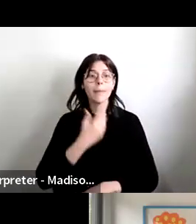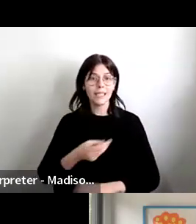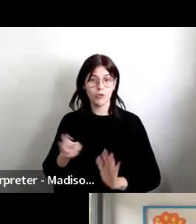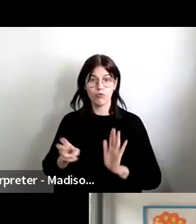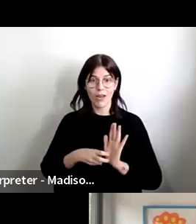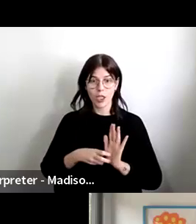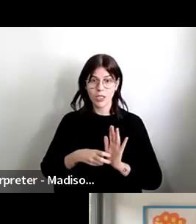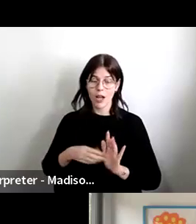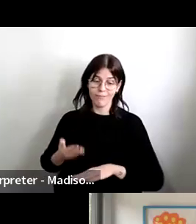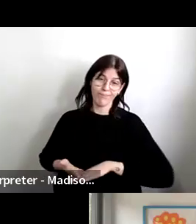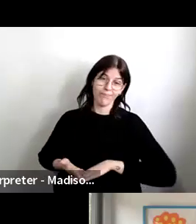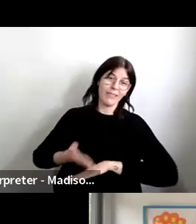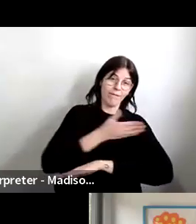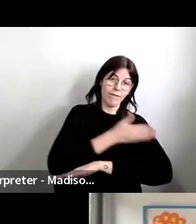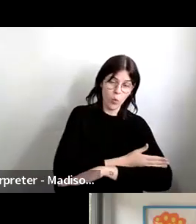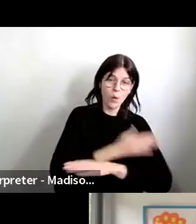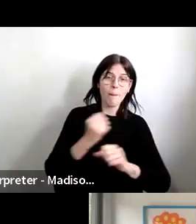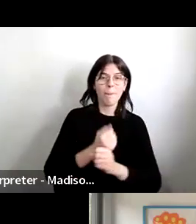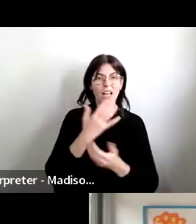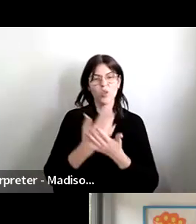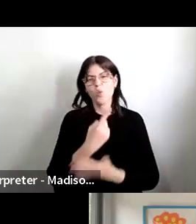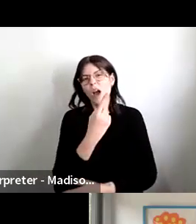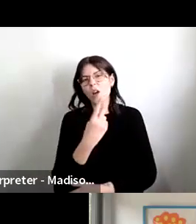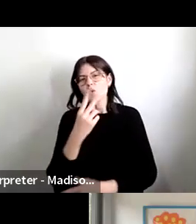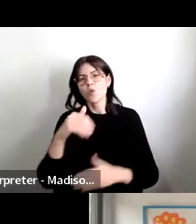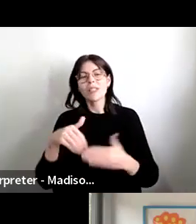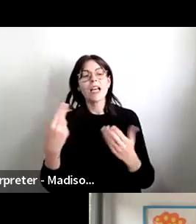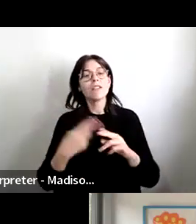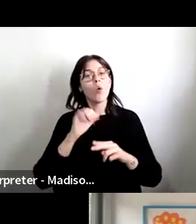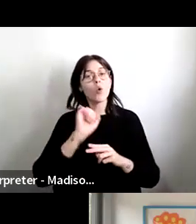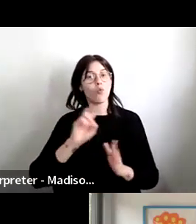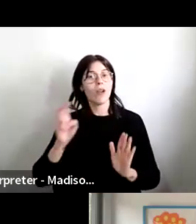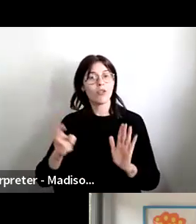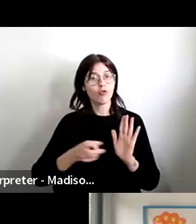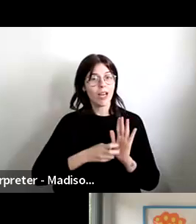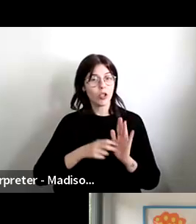to allow a day or two for your registration to be processed. The form asks you to provide details